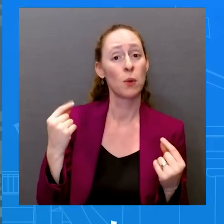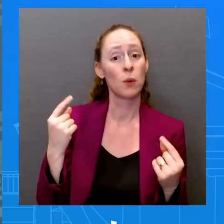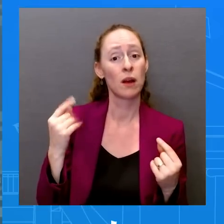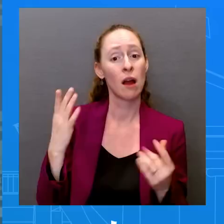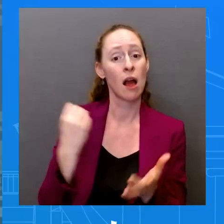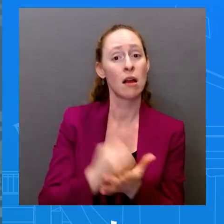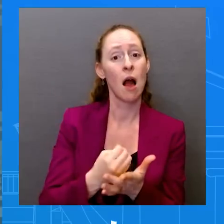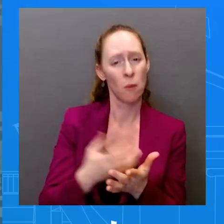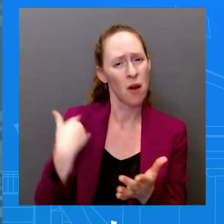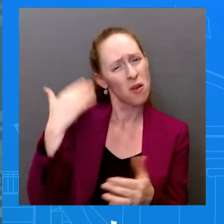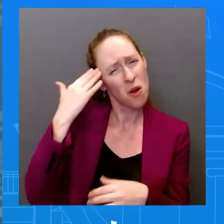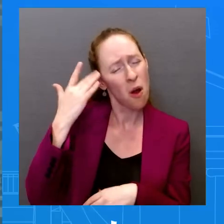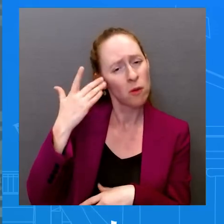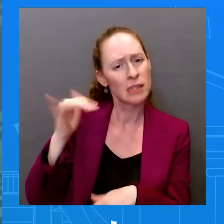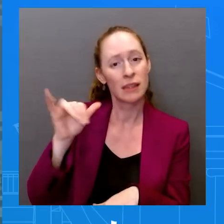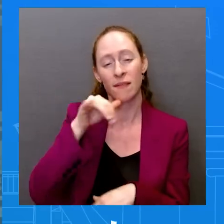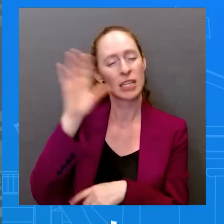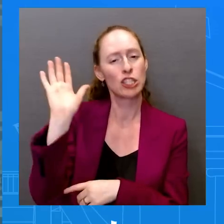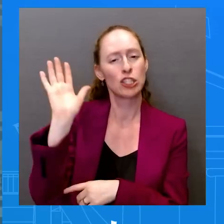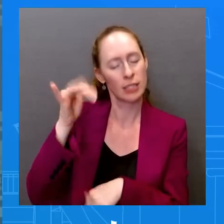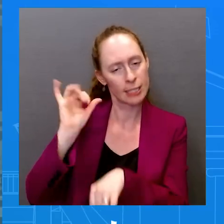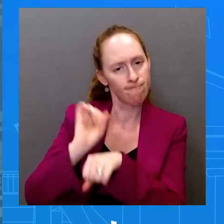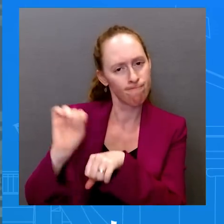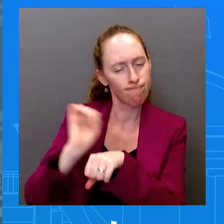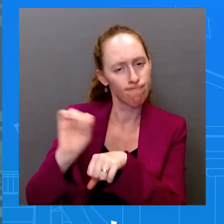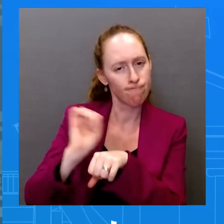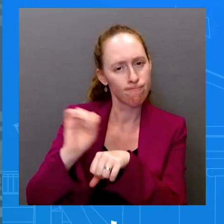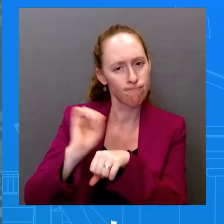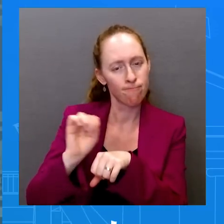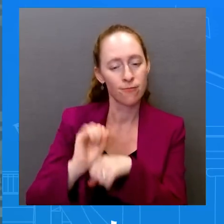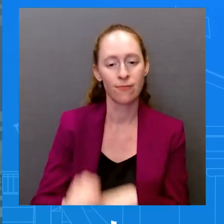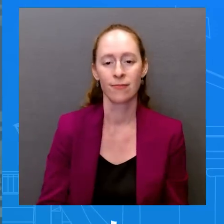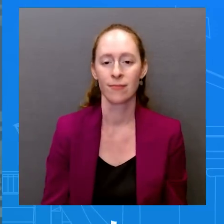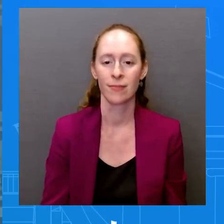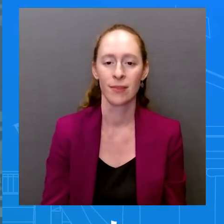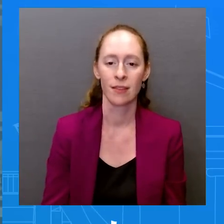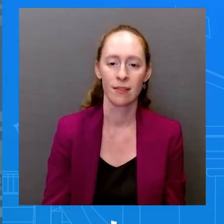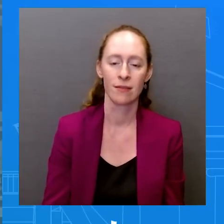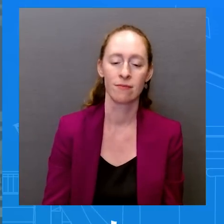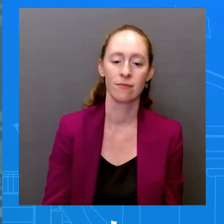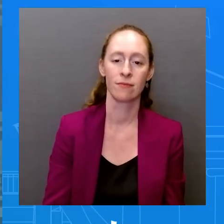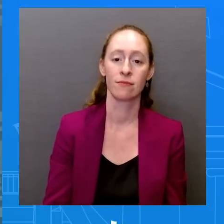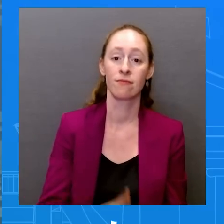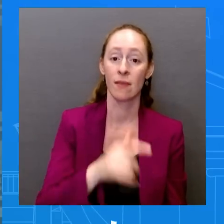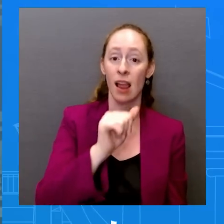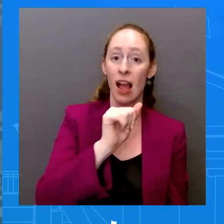with the Bipartisan Infrastructure Legislation, with the Inflation Reduction Act, with CHIPS --